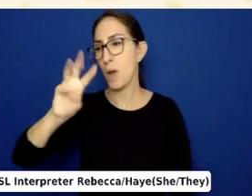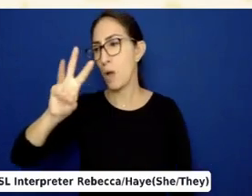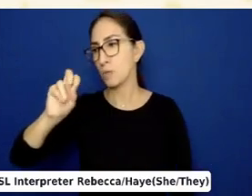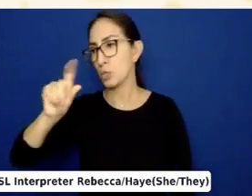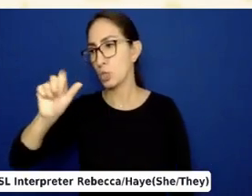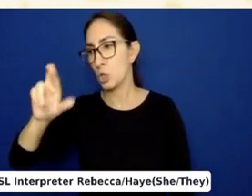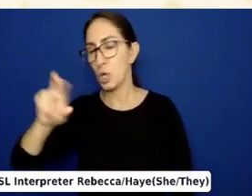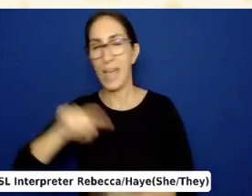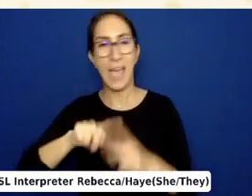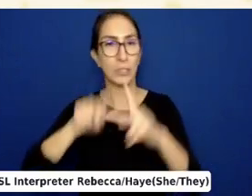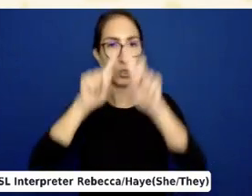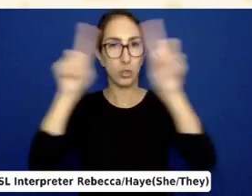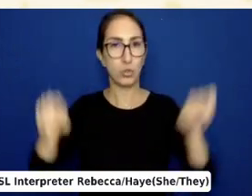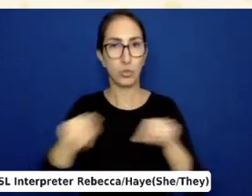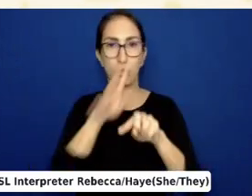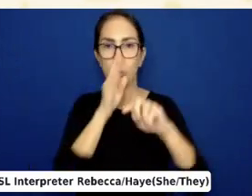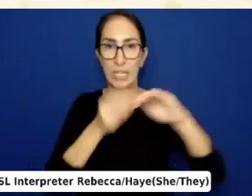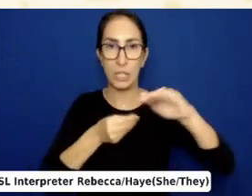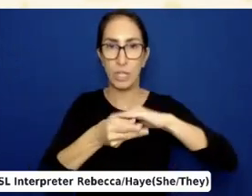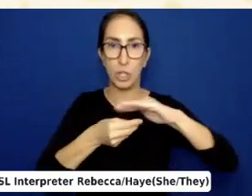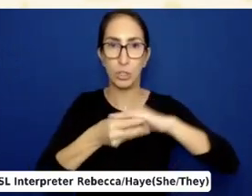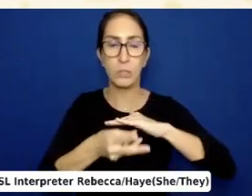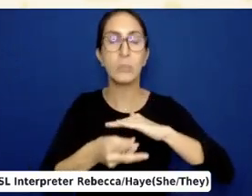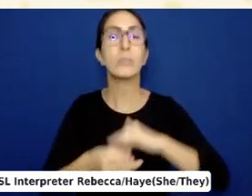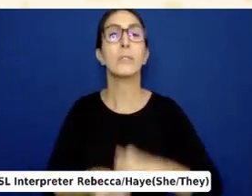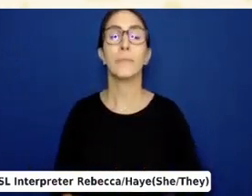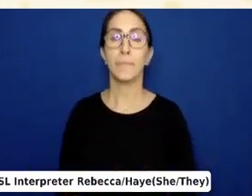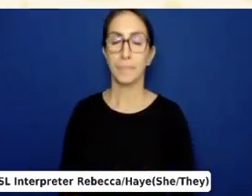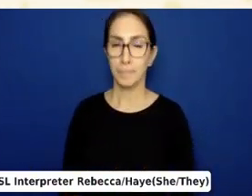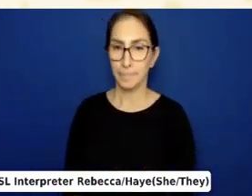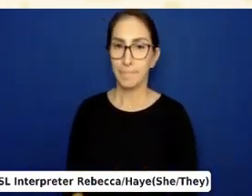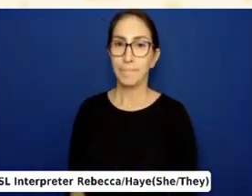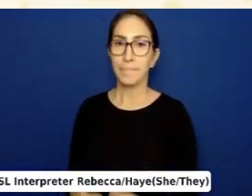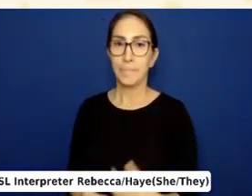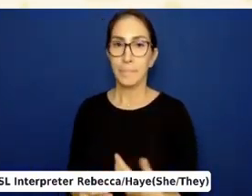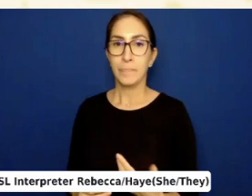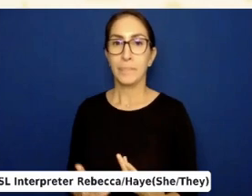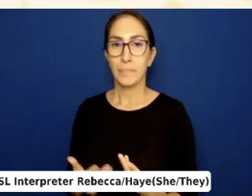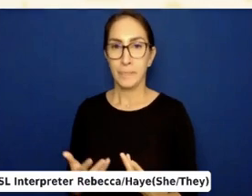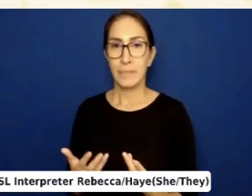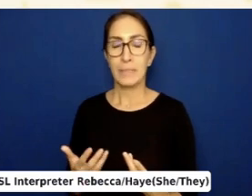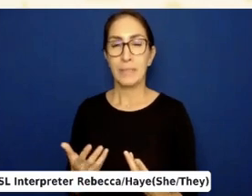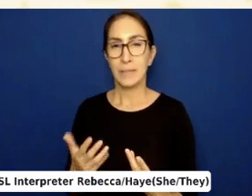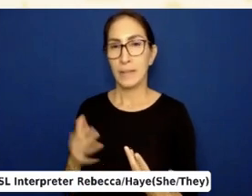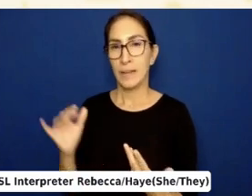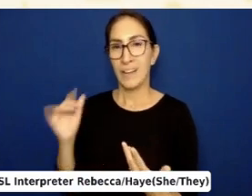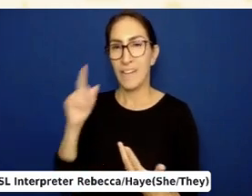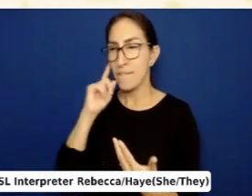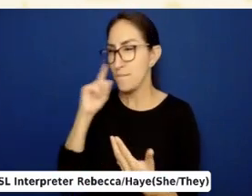Resource? I guess a testing matrix or something like that is how I'm interpreting that.